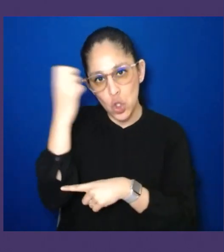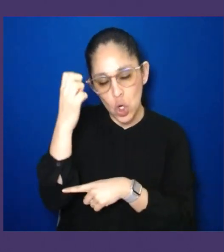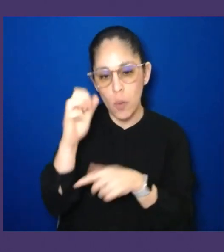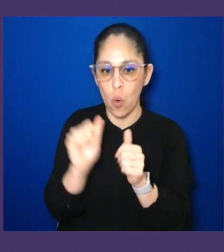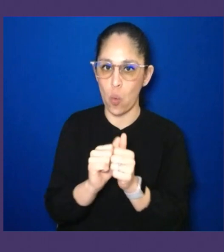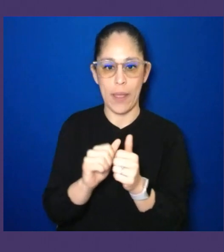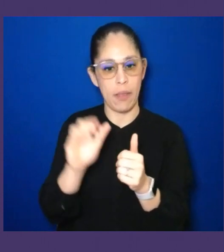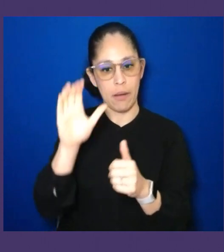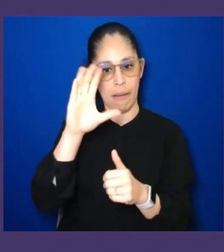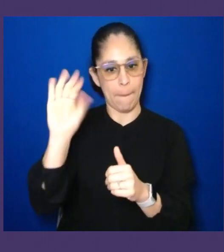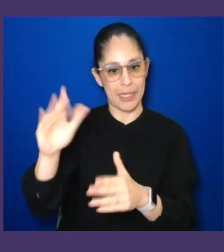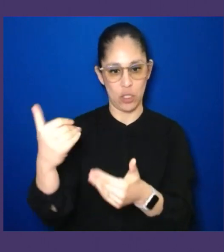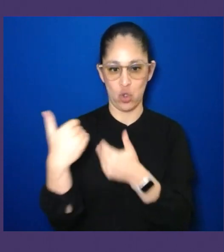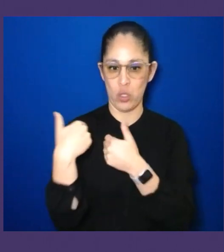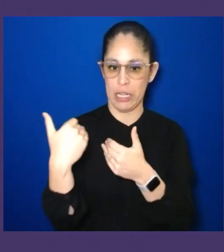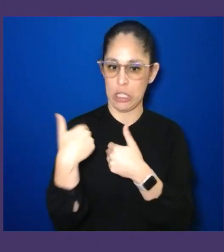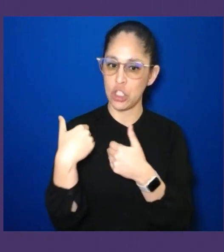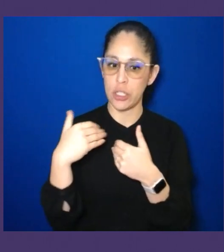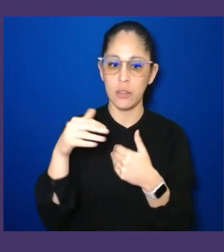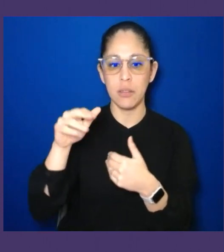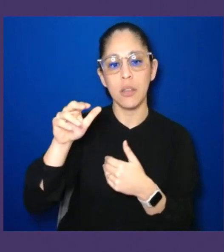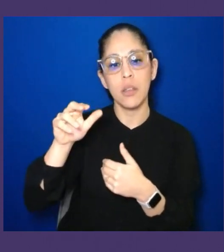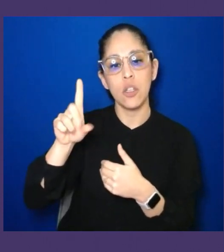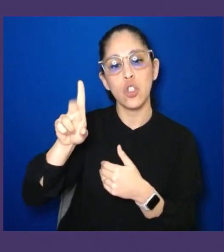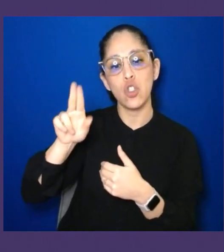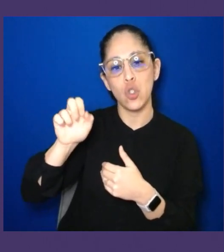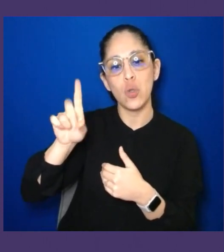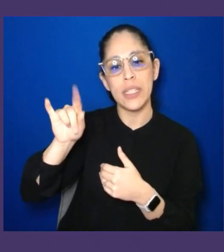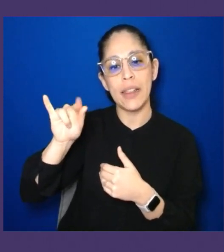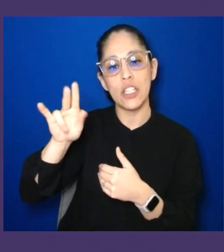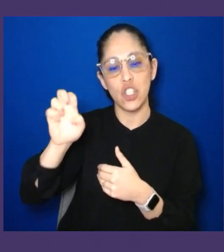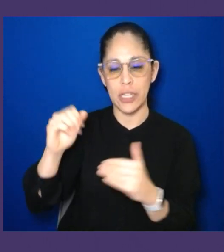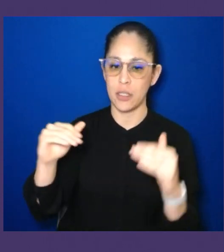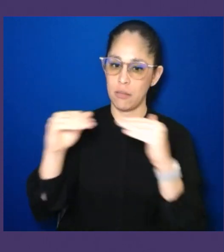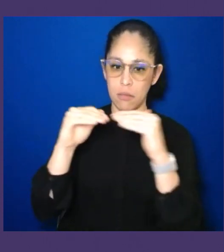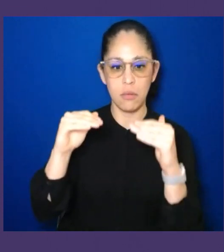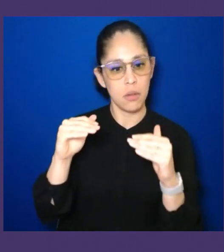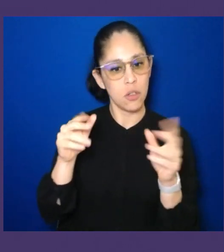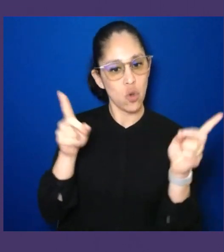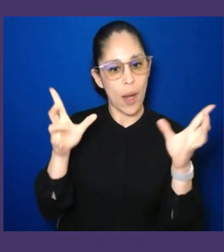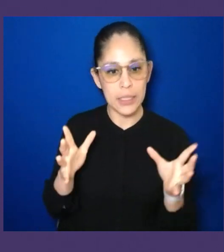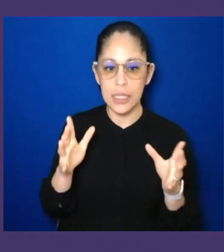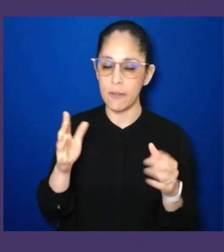there are going to be new teeth in looking for abuses in labor practices within the supply chain